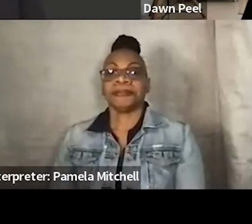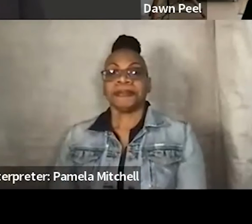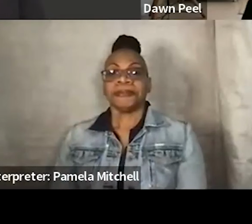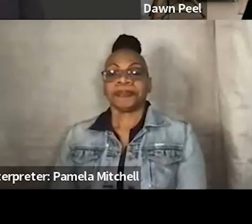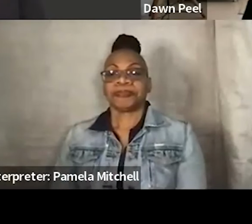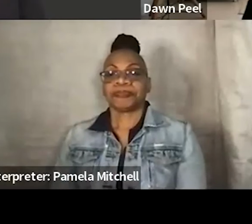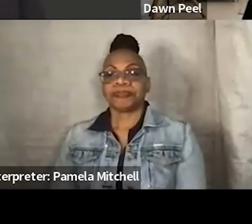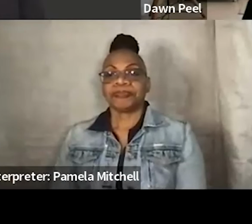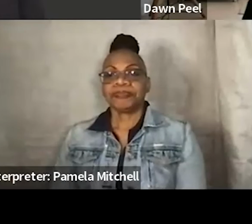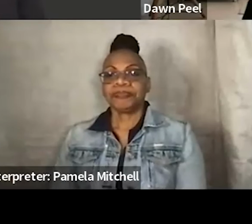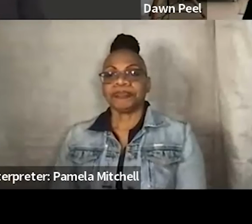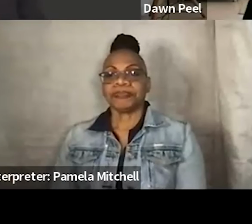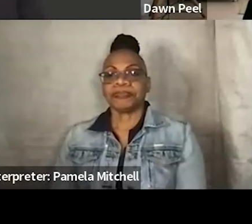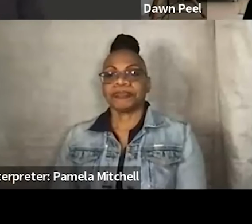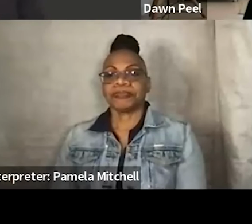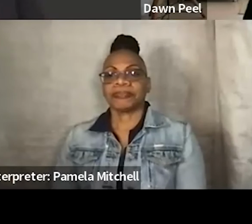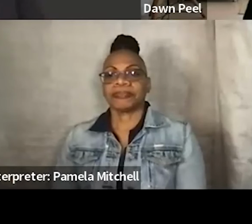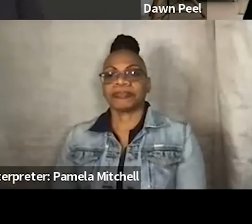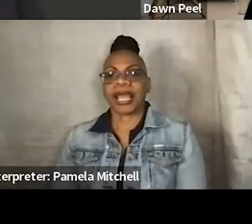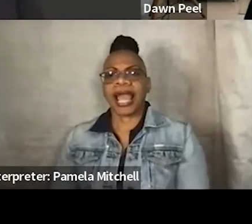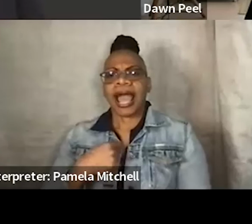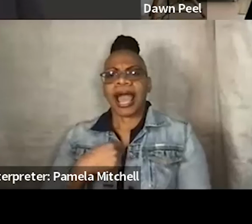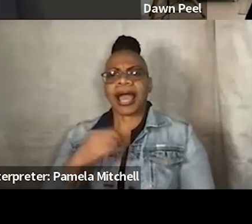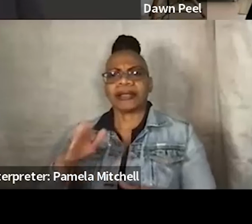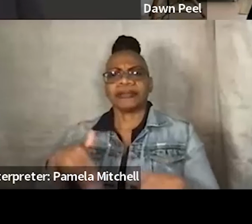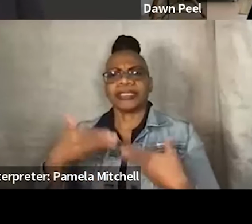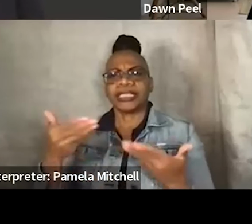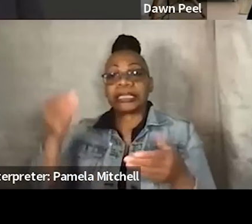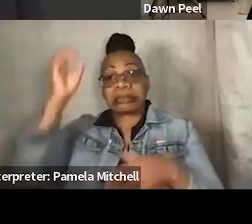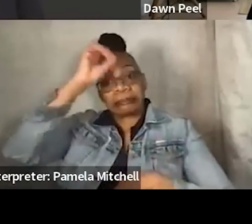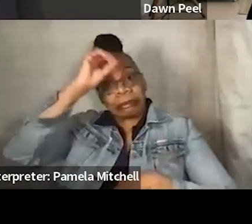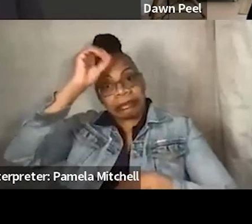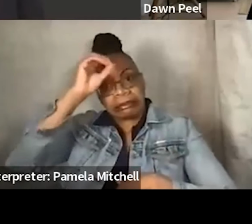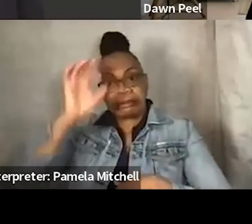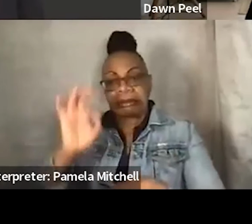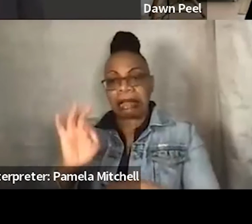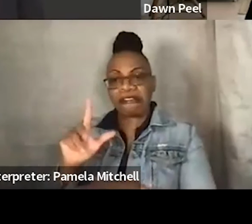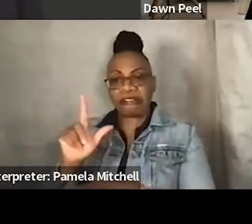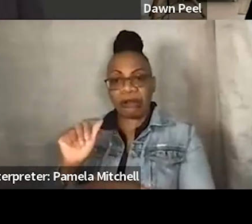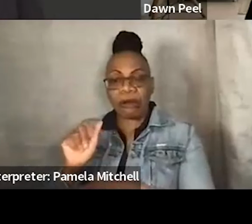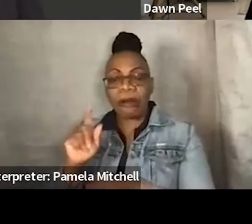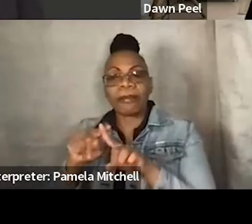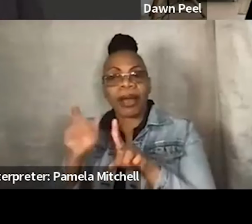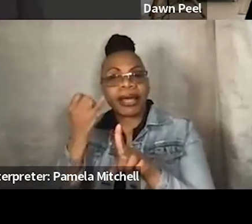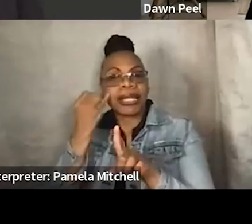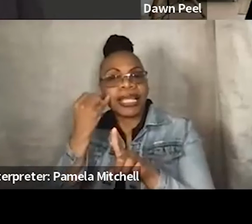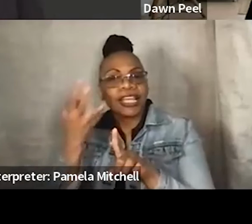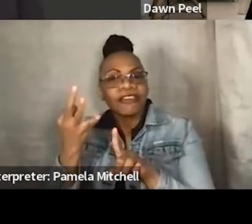I would suggest, and I know nothing about Florida, but if you are familiar with